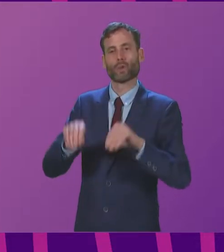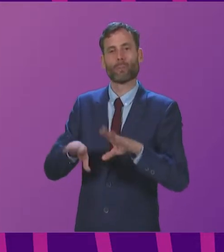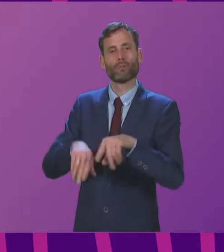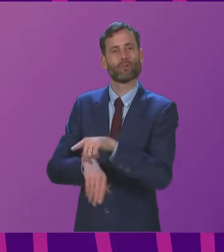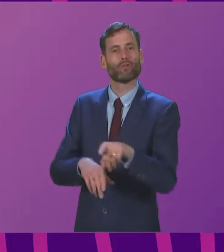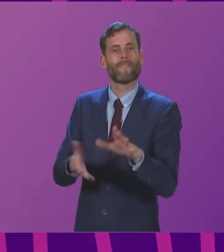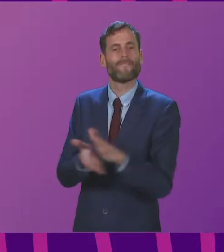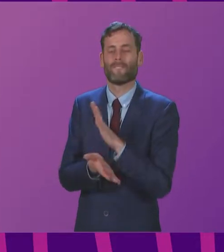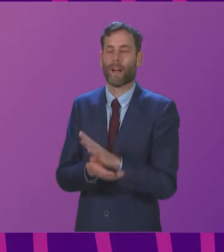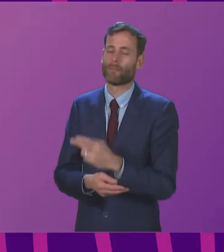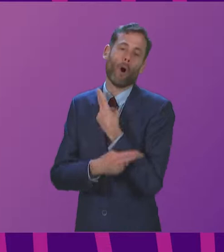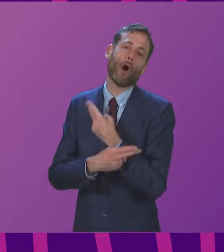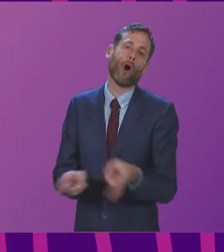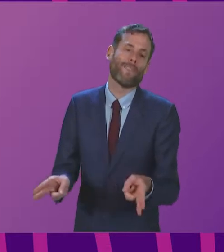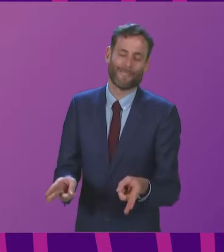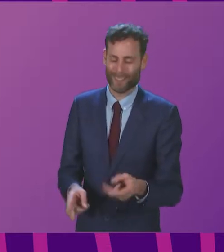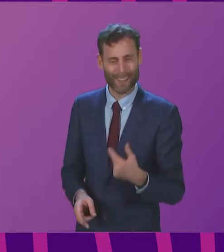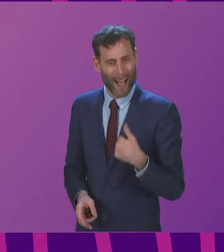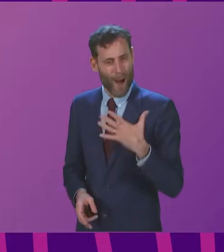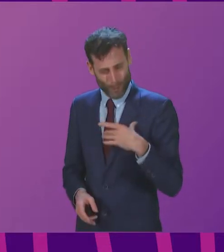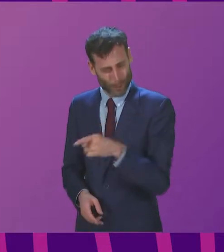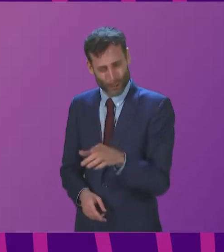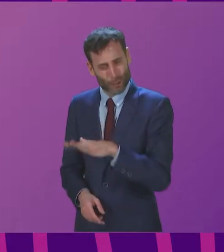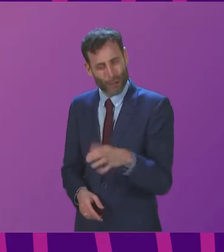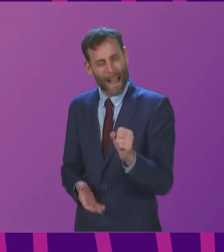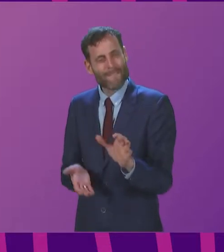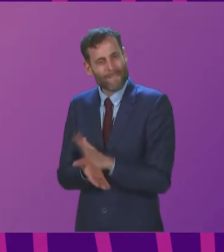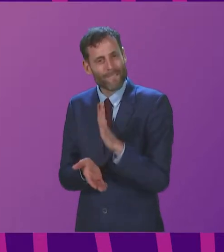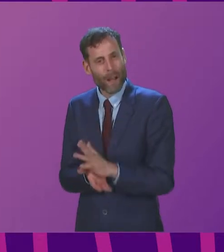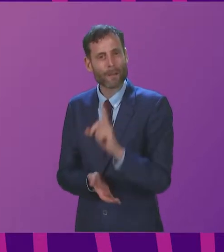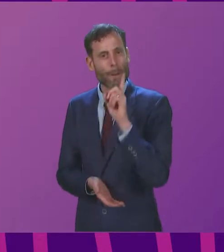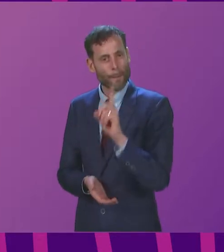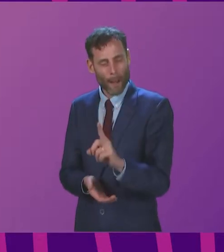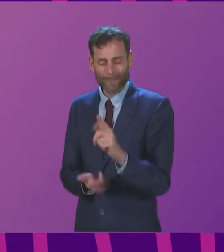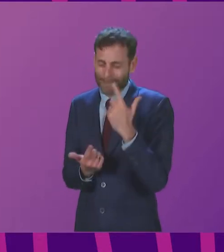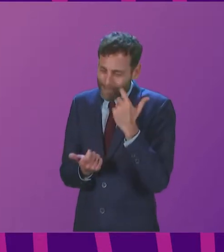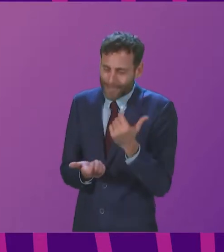All of us want children to have fun, but we want them, like adults, to have fun safely.